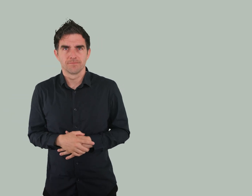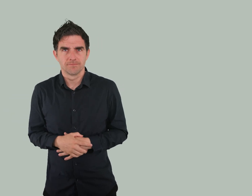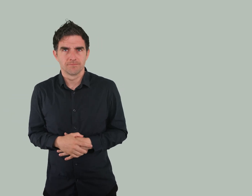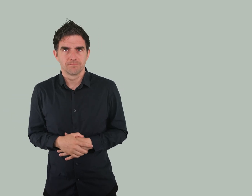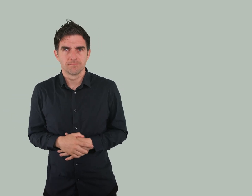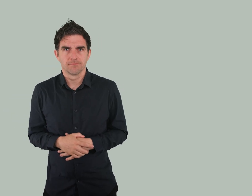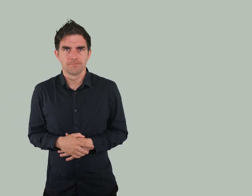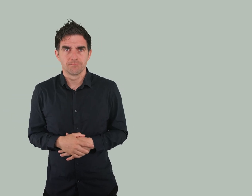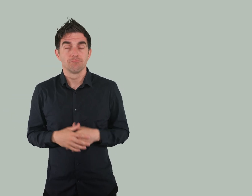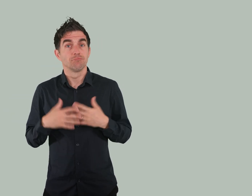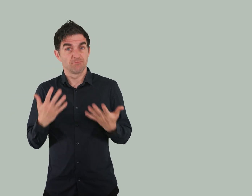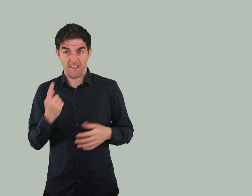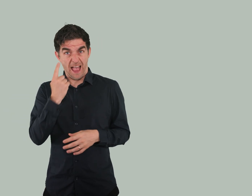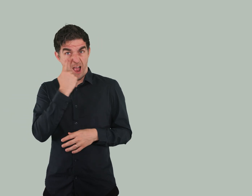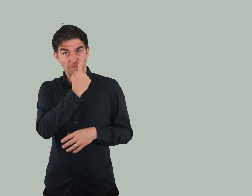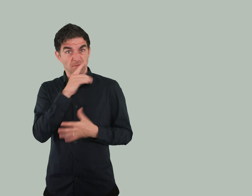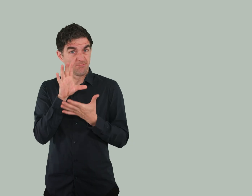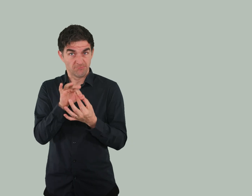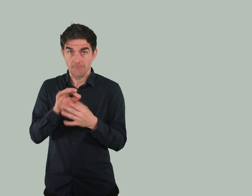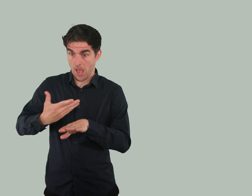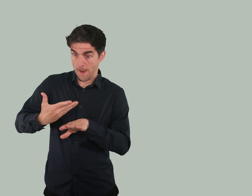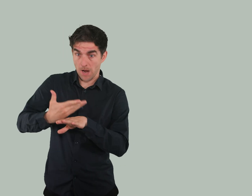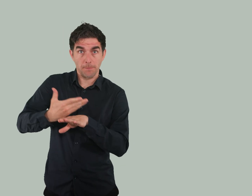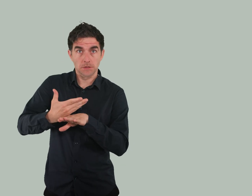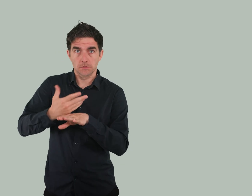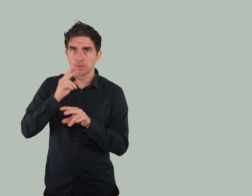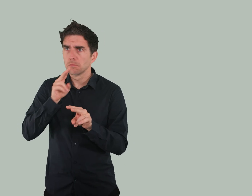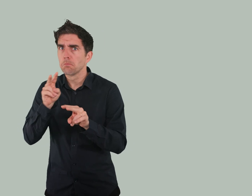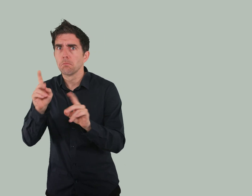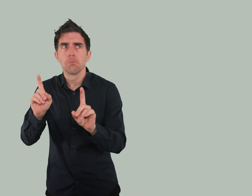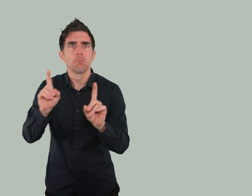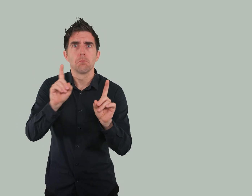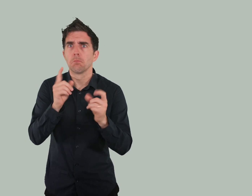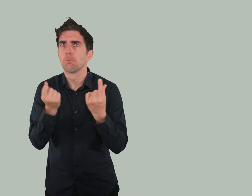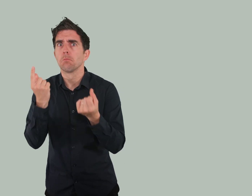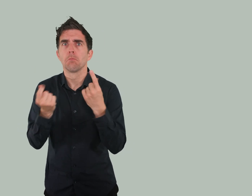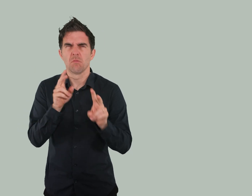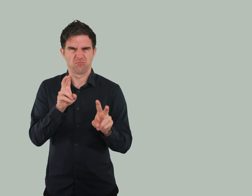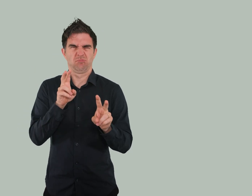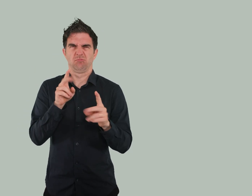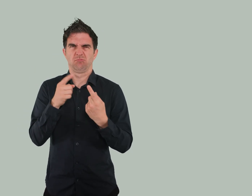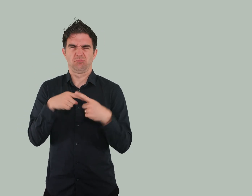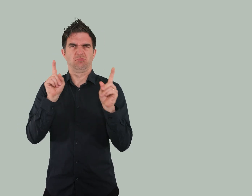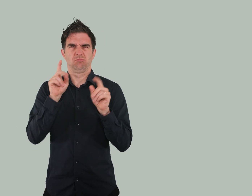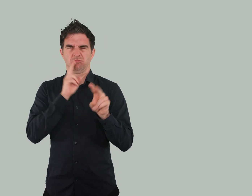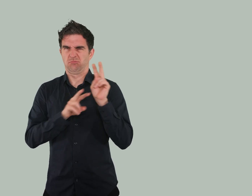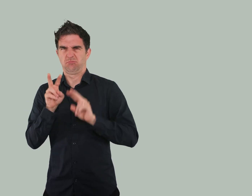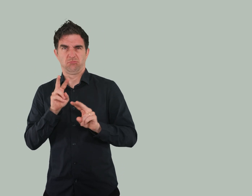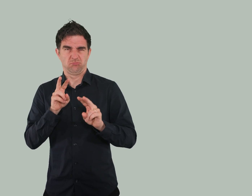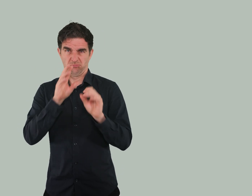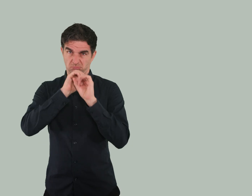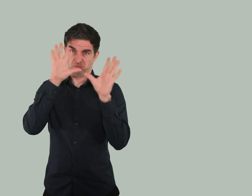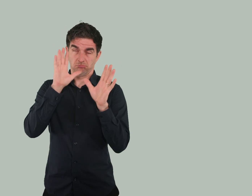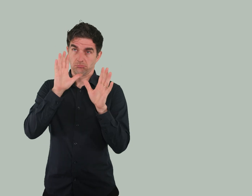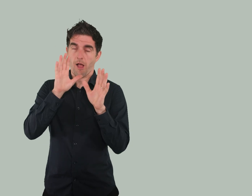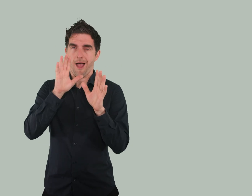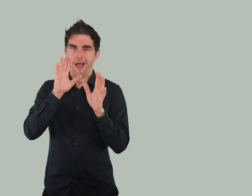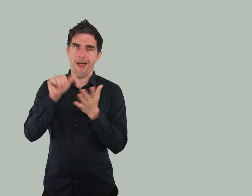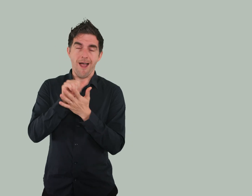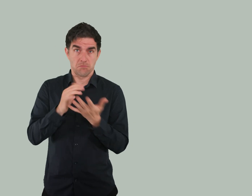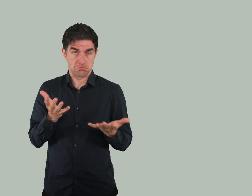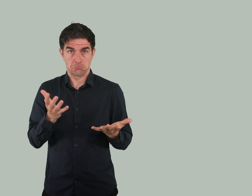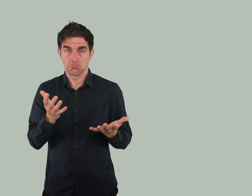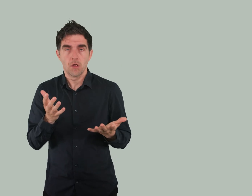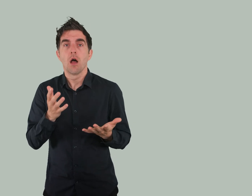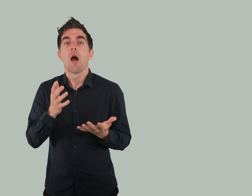263. The evidence on employment effects is mixed and still incomplete.